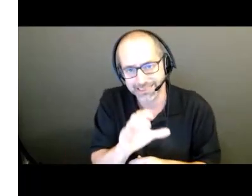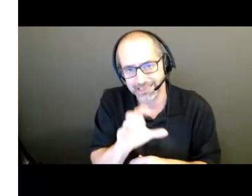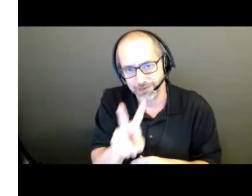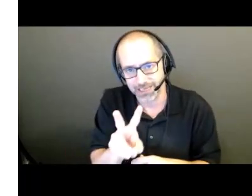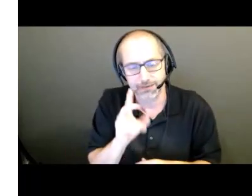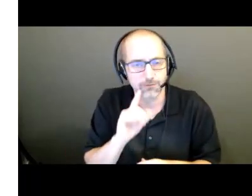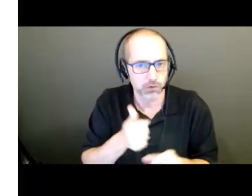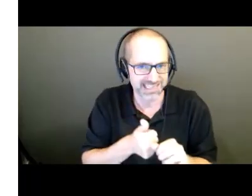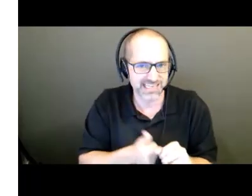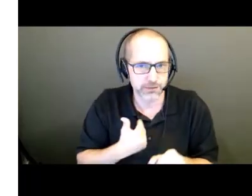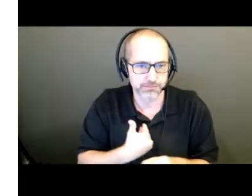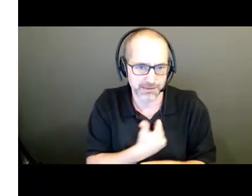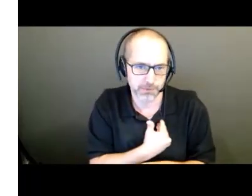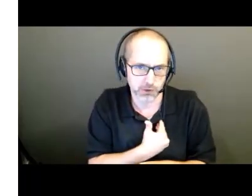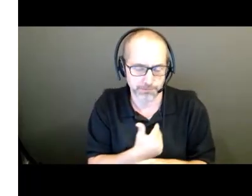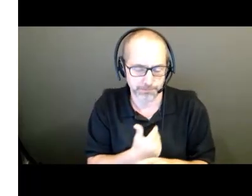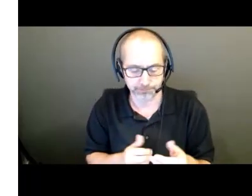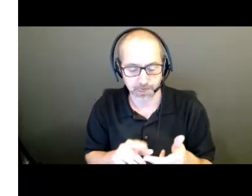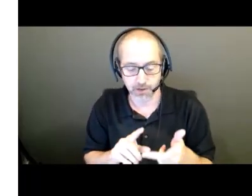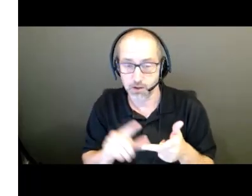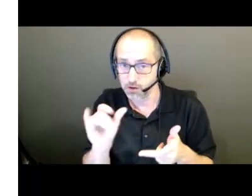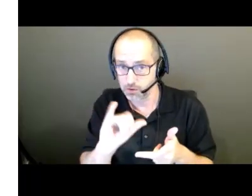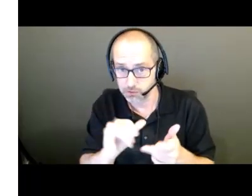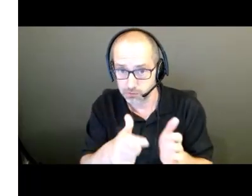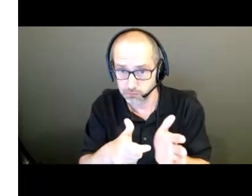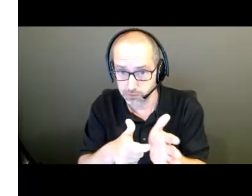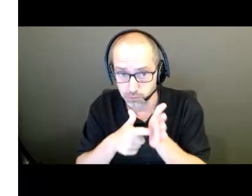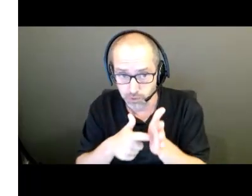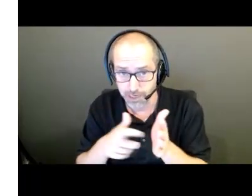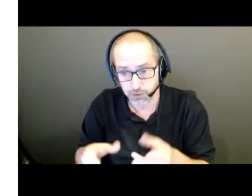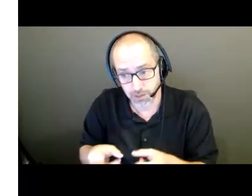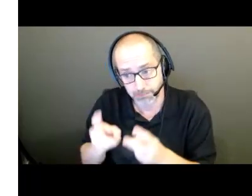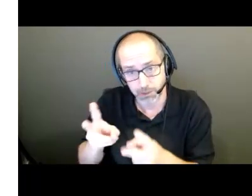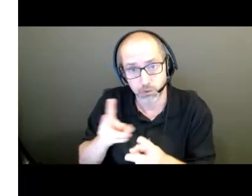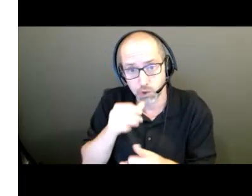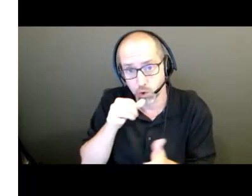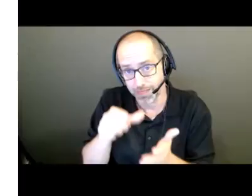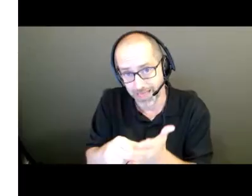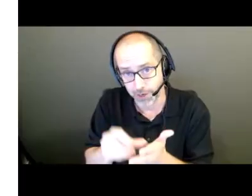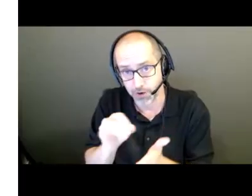You'll also be required to upload your letter of invitation confirming your